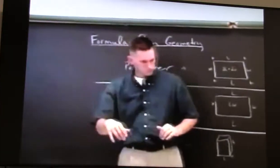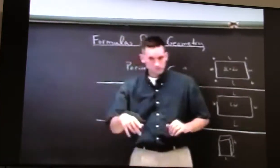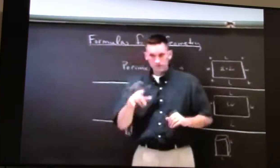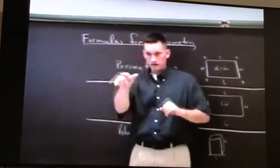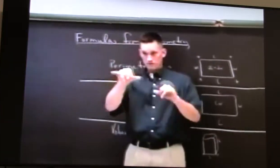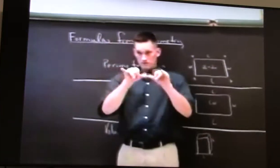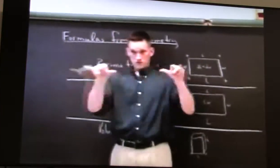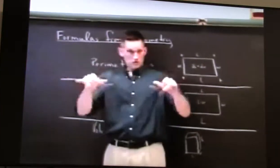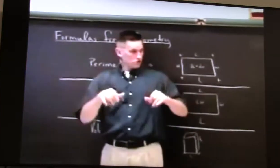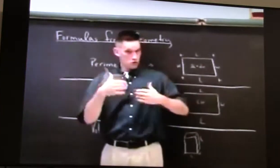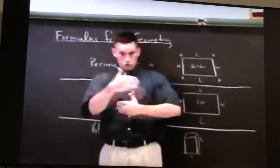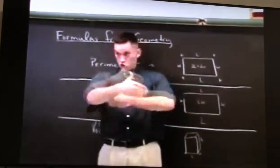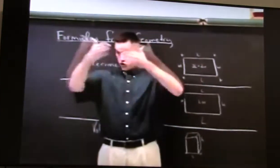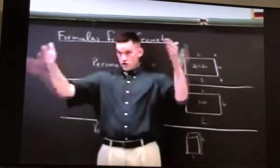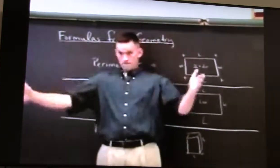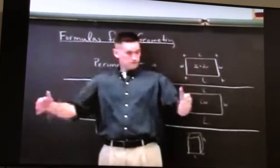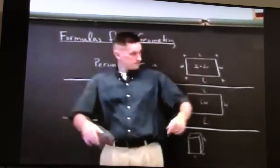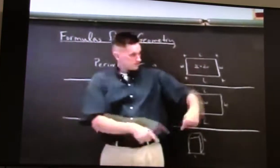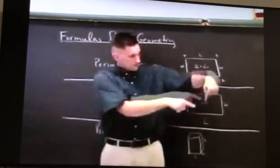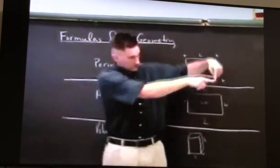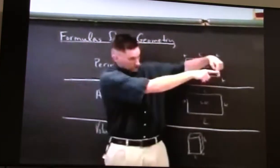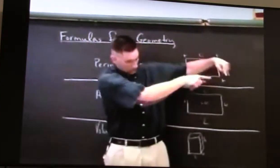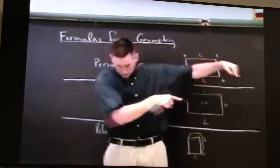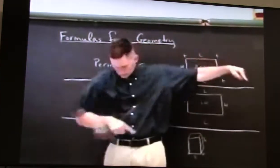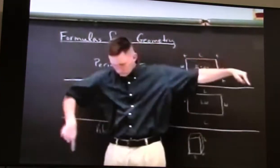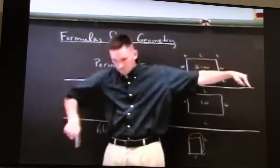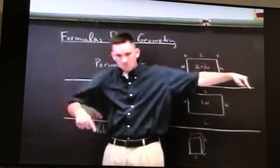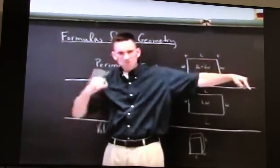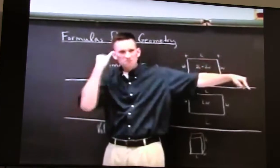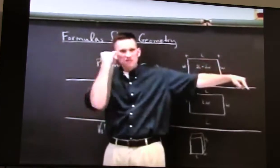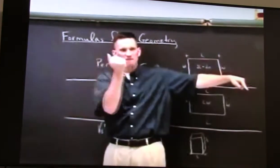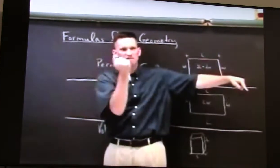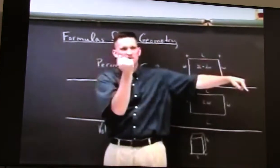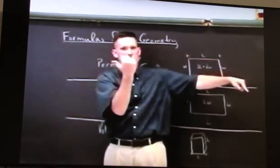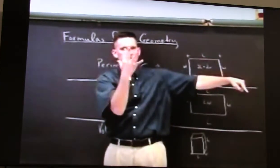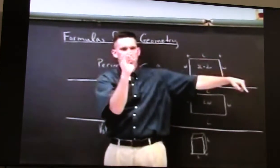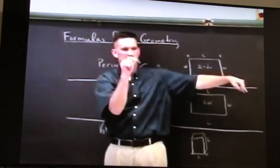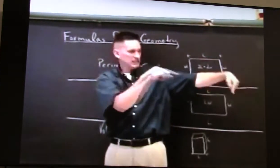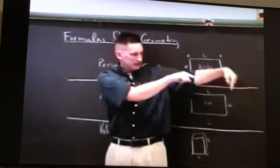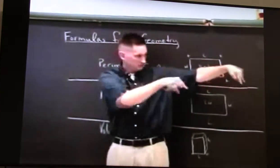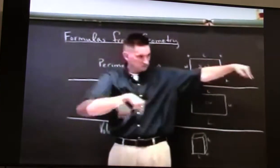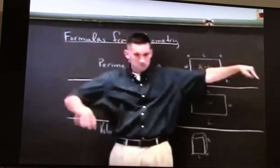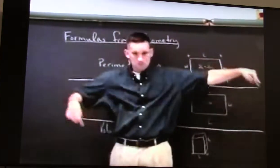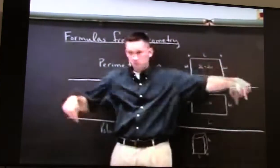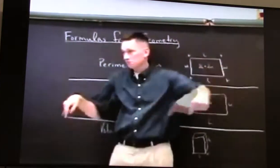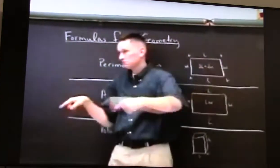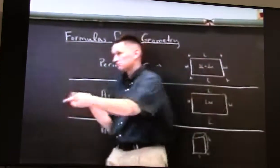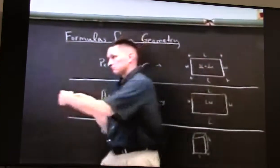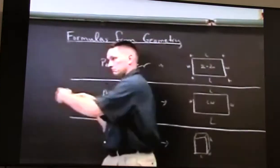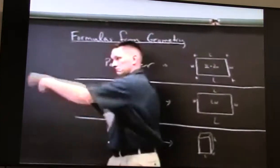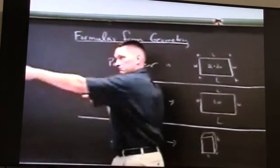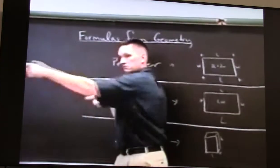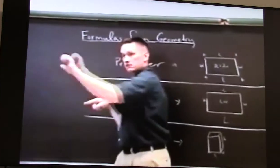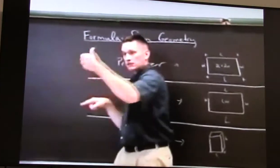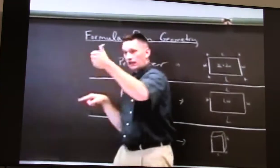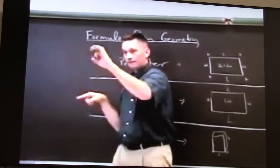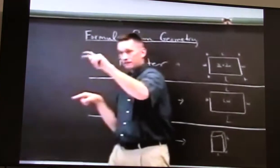Parameter it means, its the measurement of the area like sides.